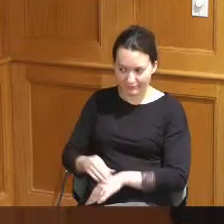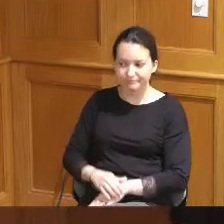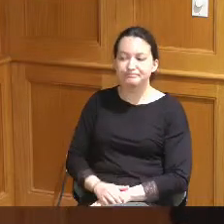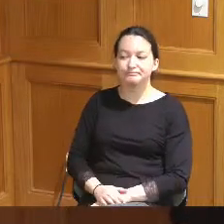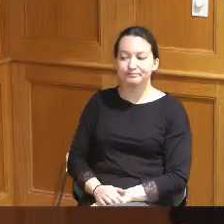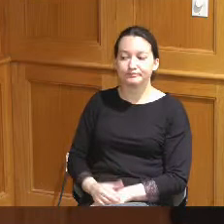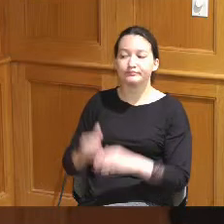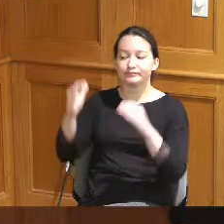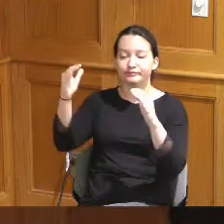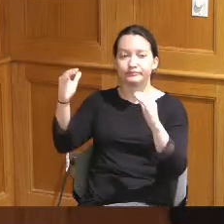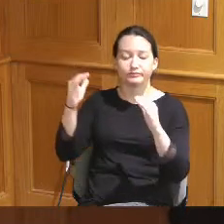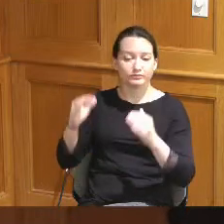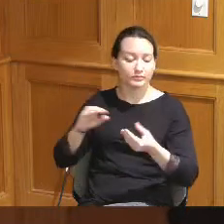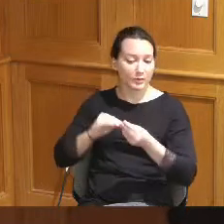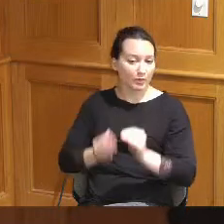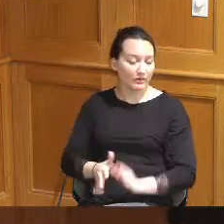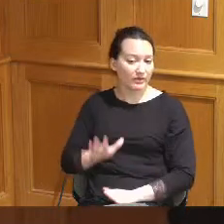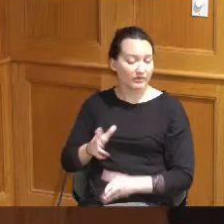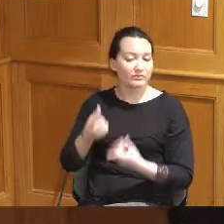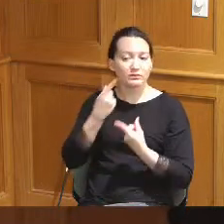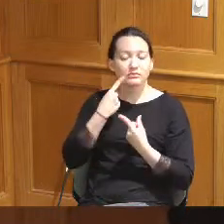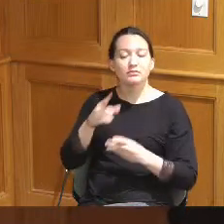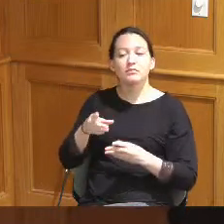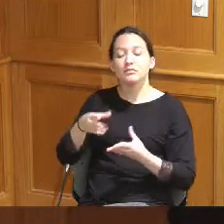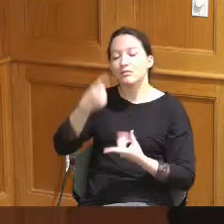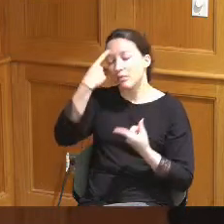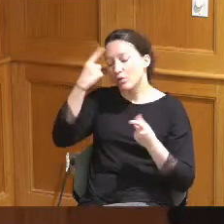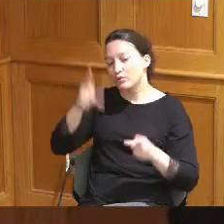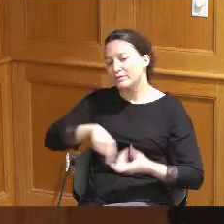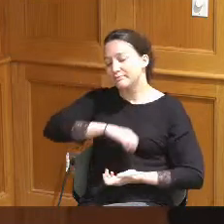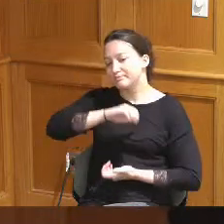item five is a resolution authorizing a joint agreement for professional